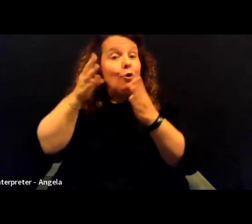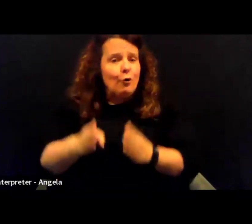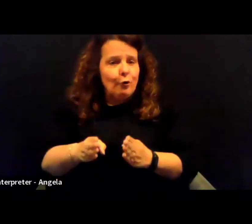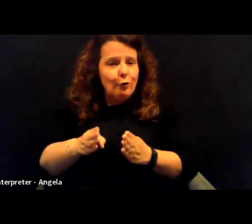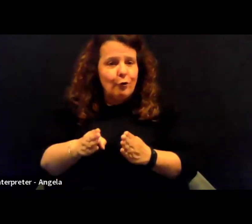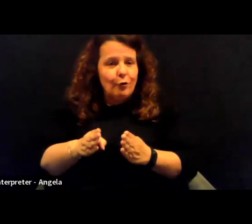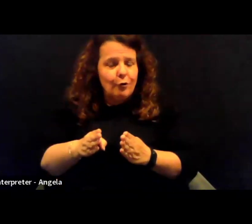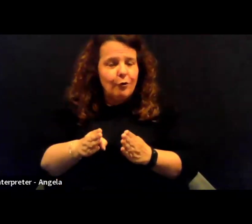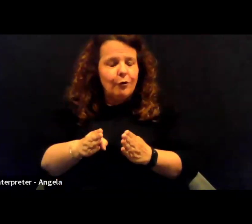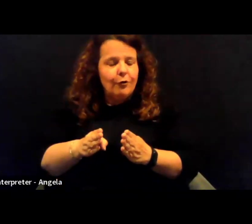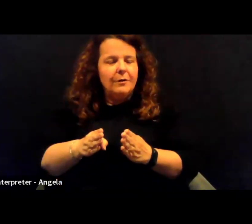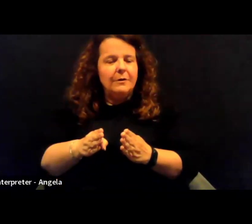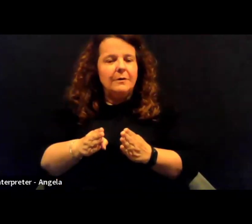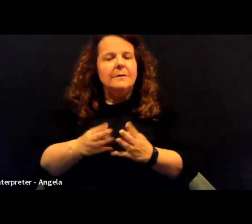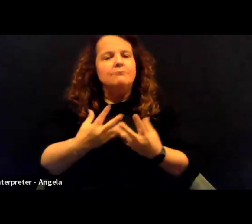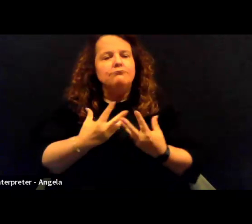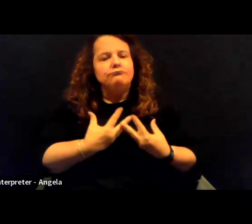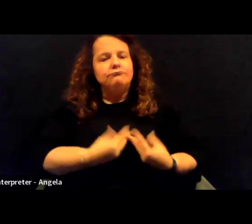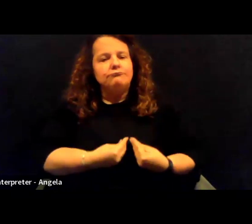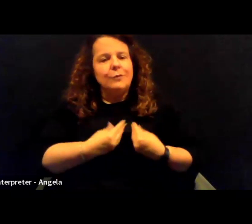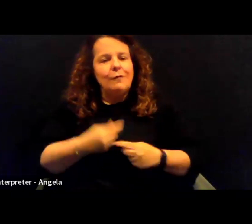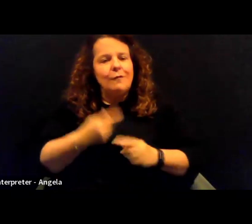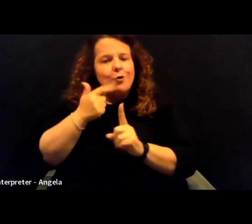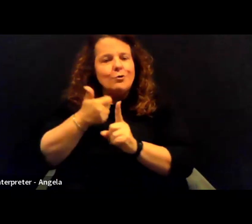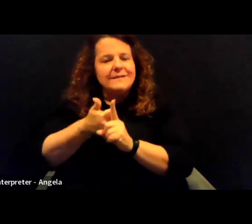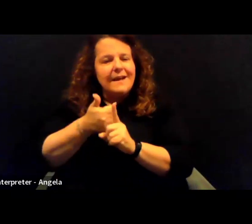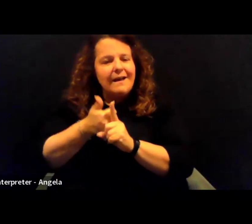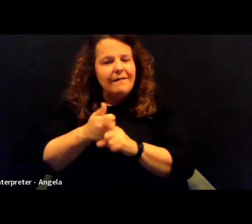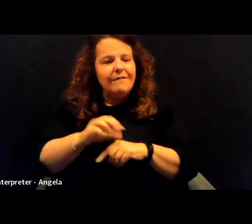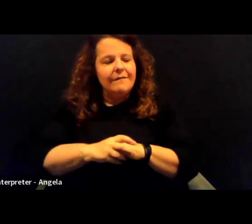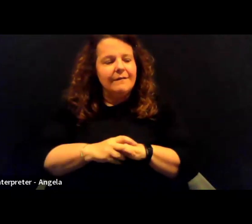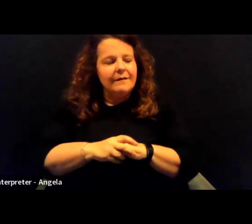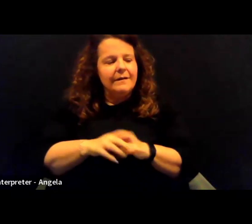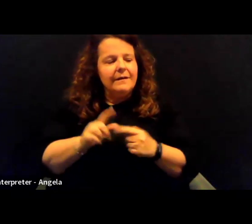and why and what you would need to feel differently, and then communicating that.